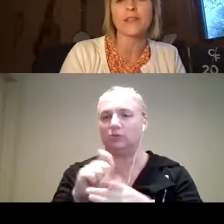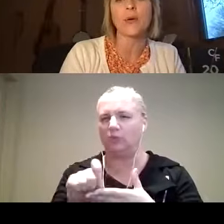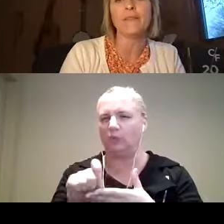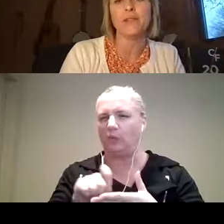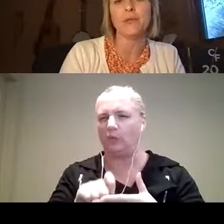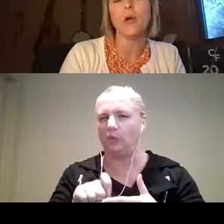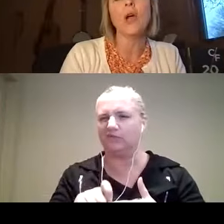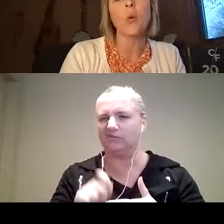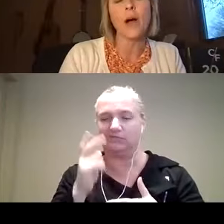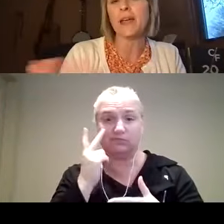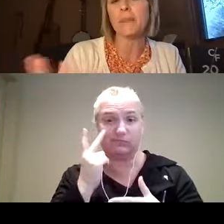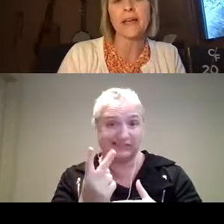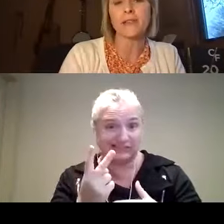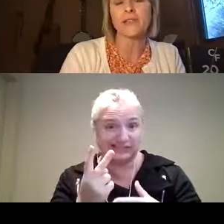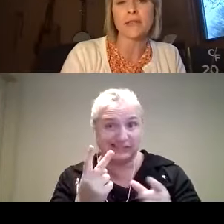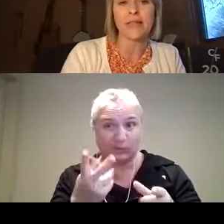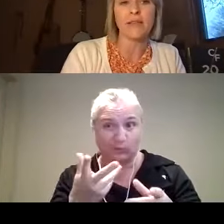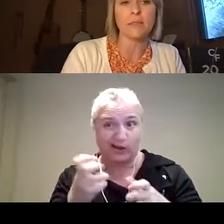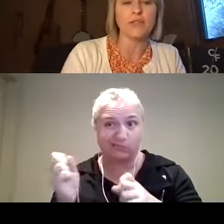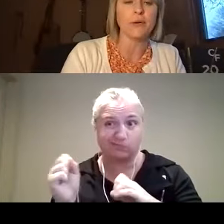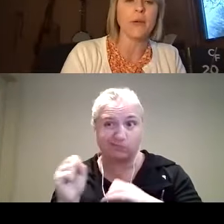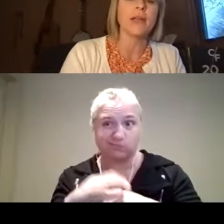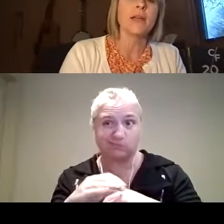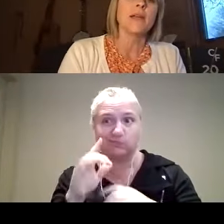So, if you want them, I can certainly give them to you.